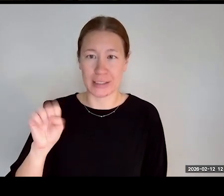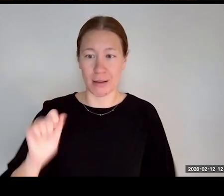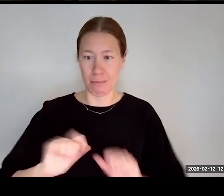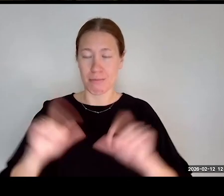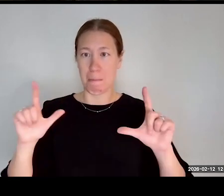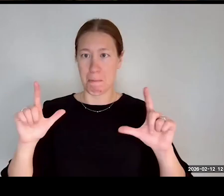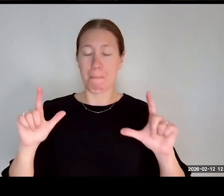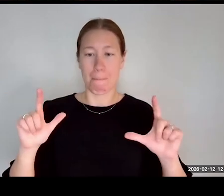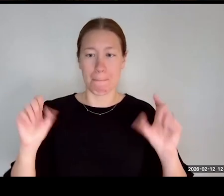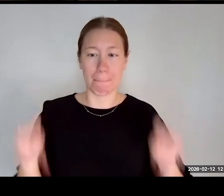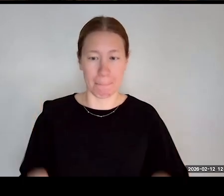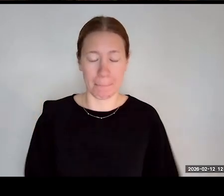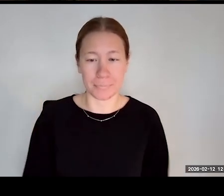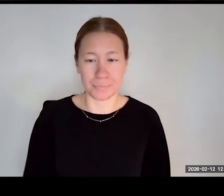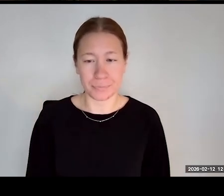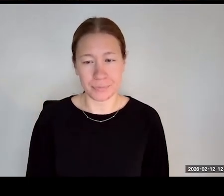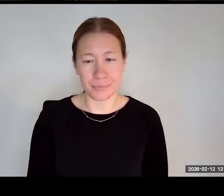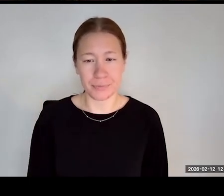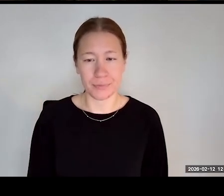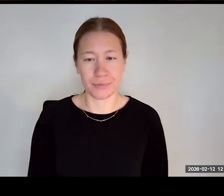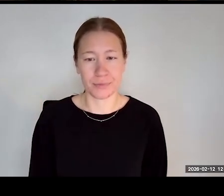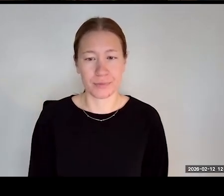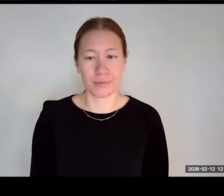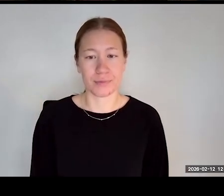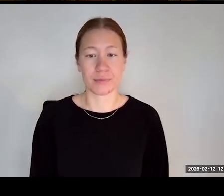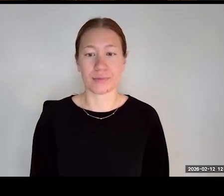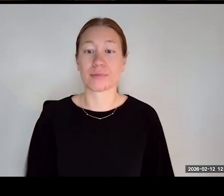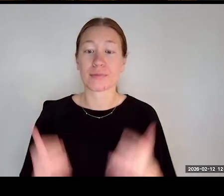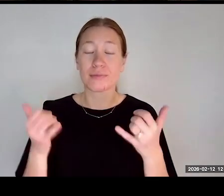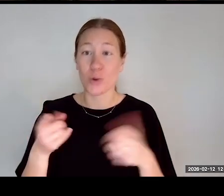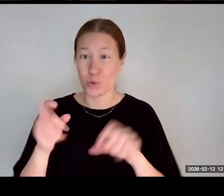And in this line, spacing options dialogue, you can set spacing before